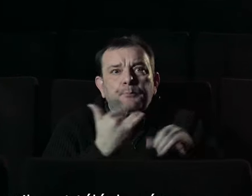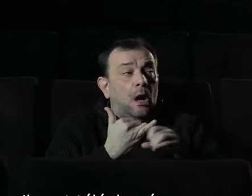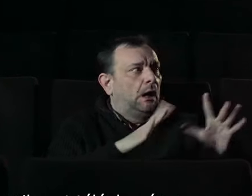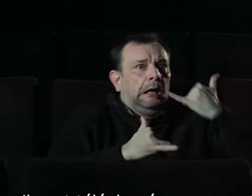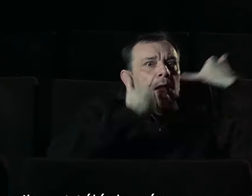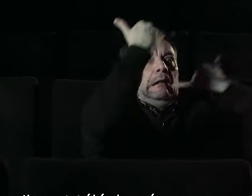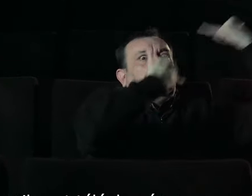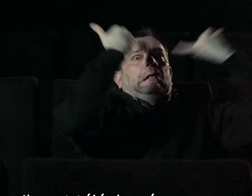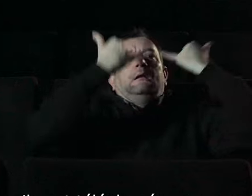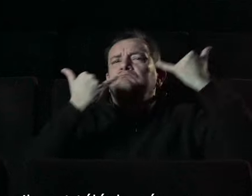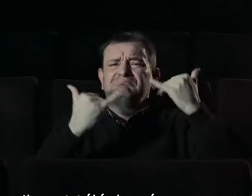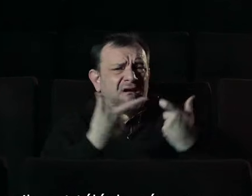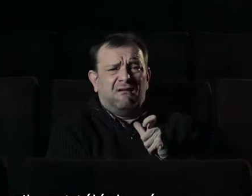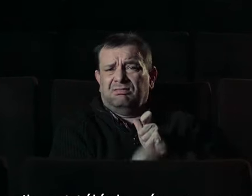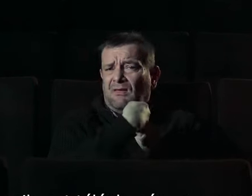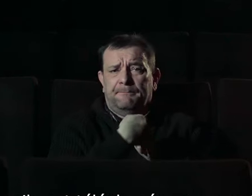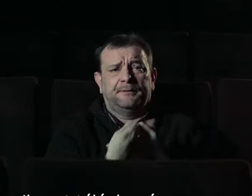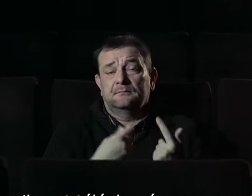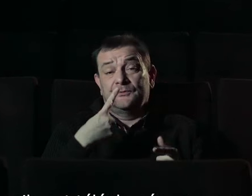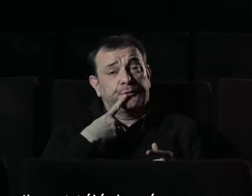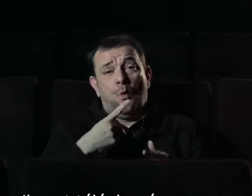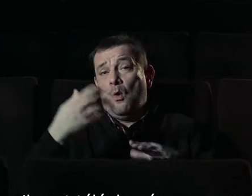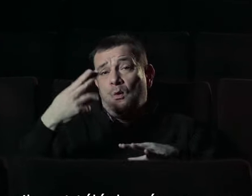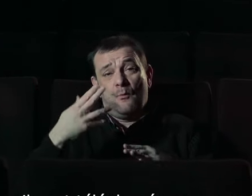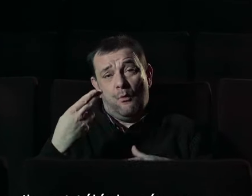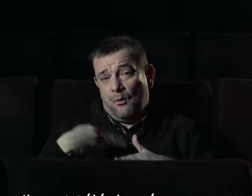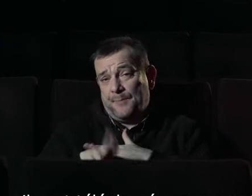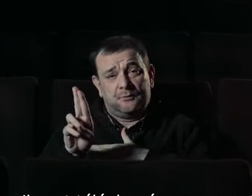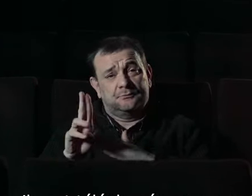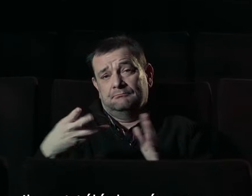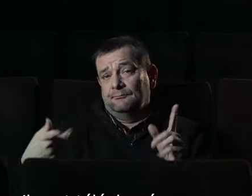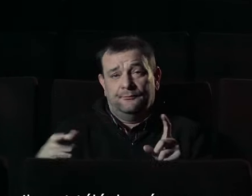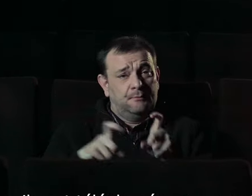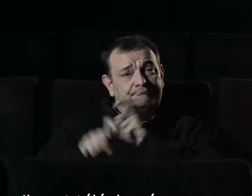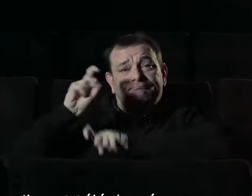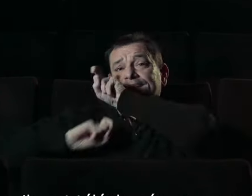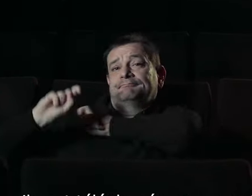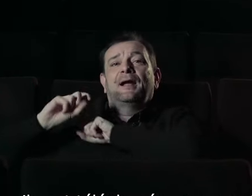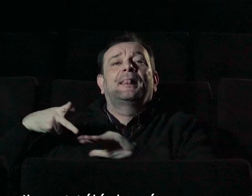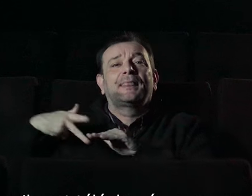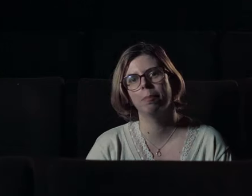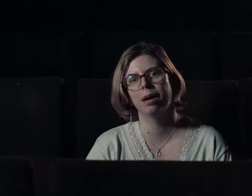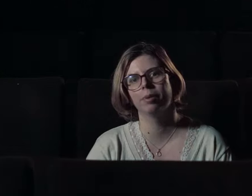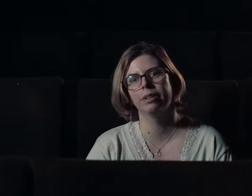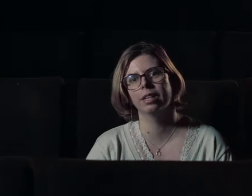So they called everywhere, and they had to adapt to me actually. In relation to this,